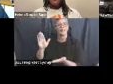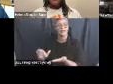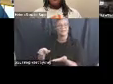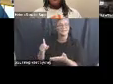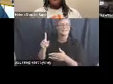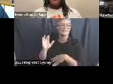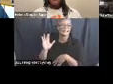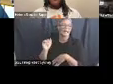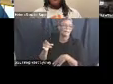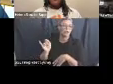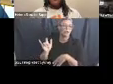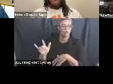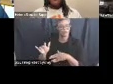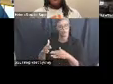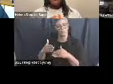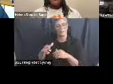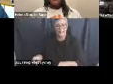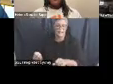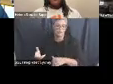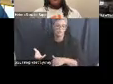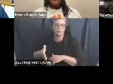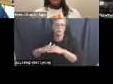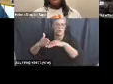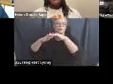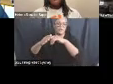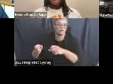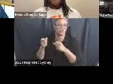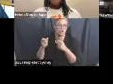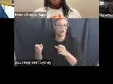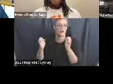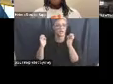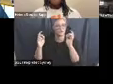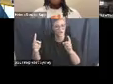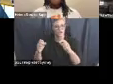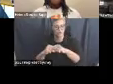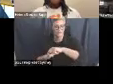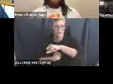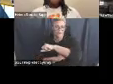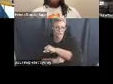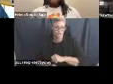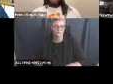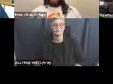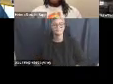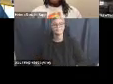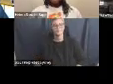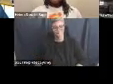a strong educational foundation. One of the things I'll share as we're um thinking about the voices